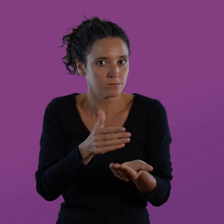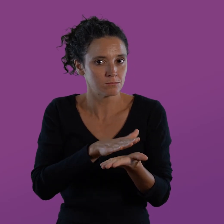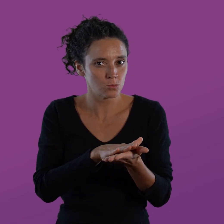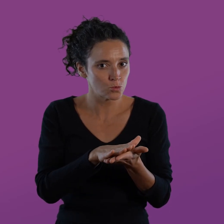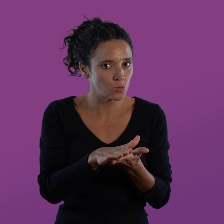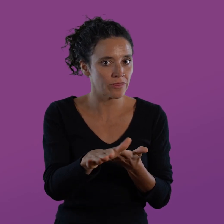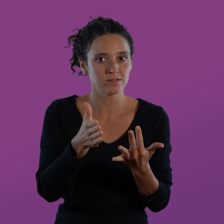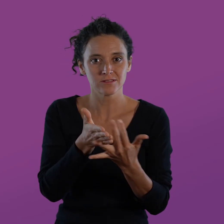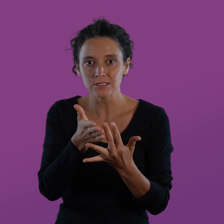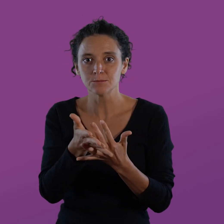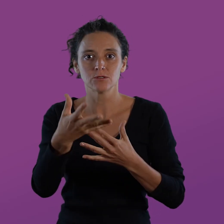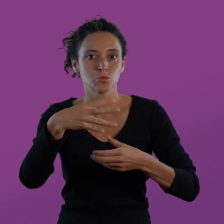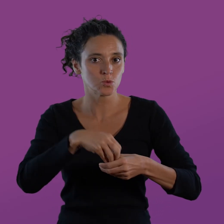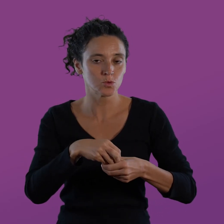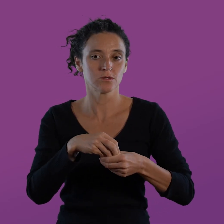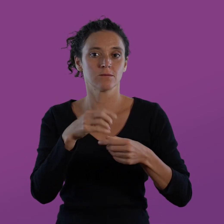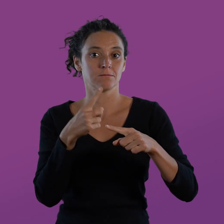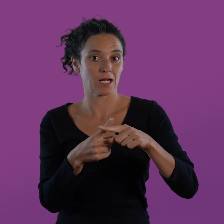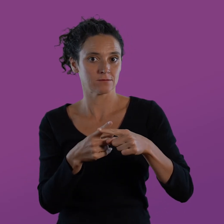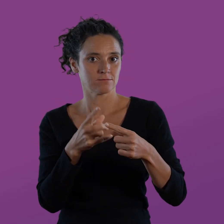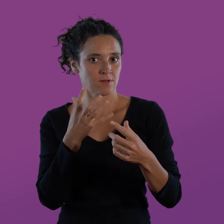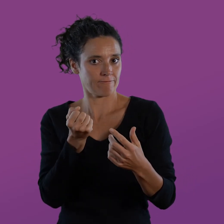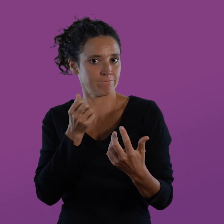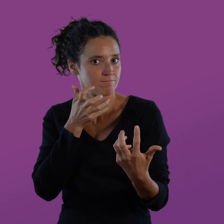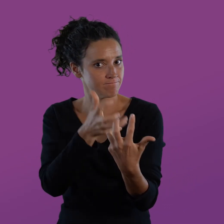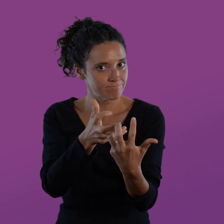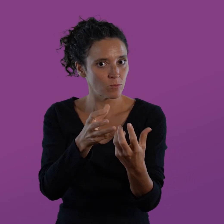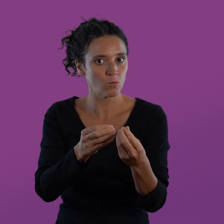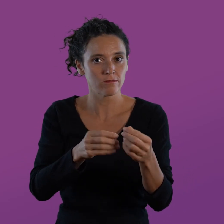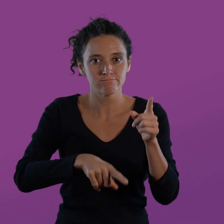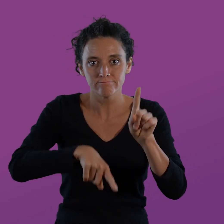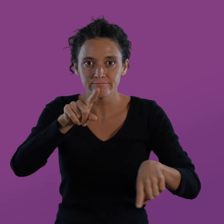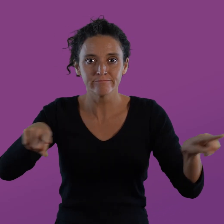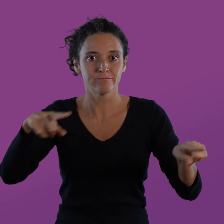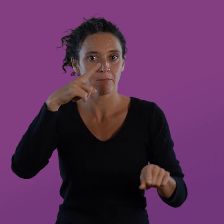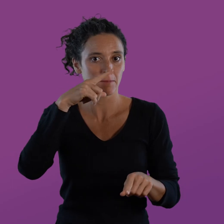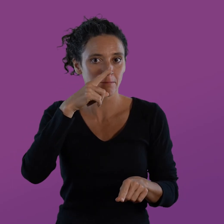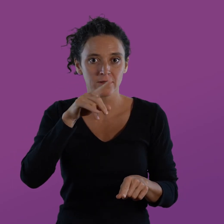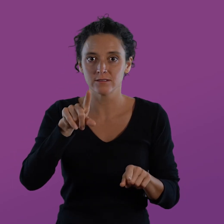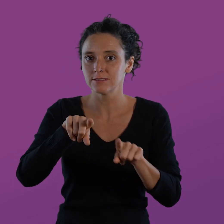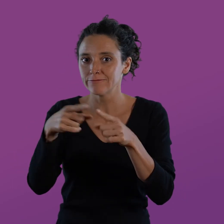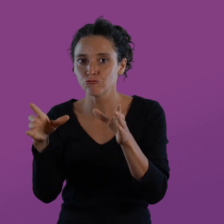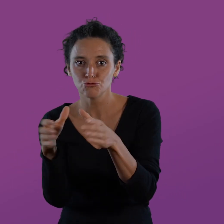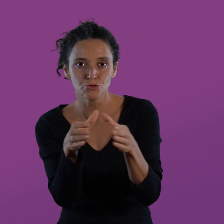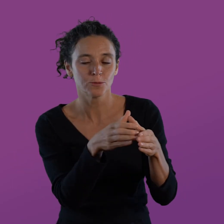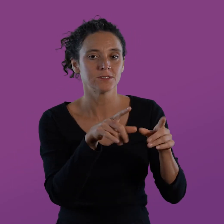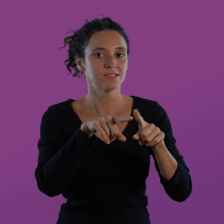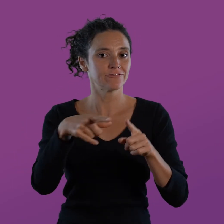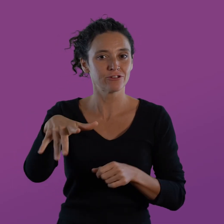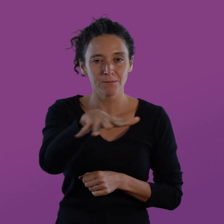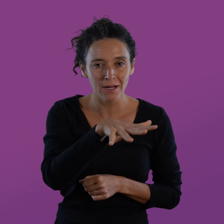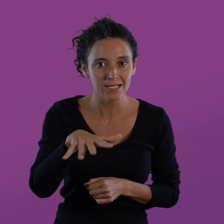including the level of engagement from specific groups and those in different geographic locations.